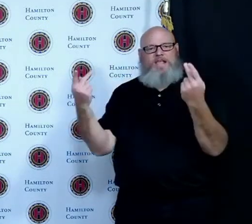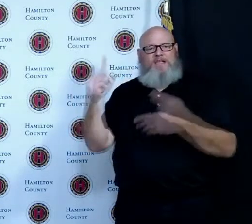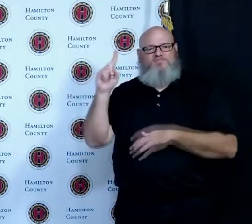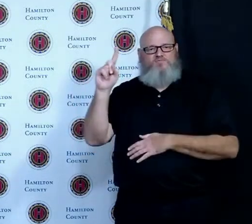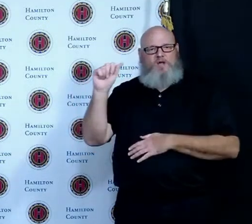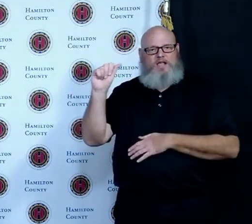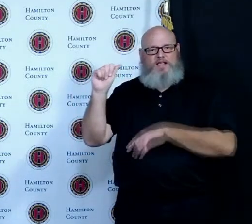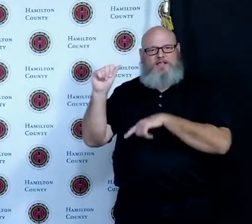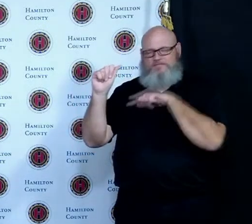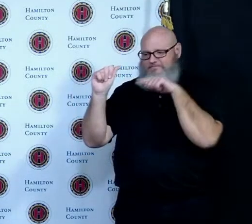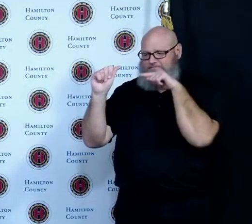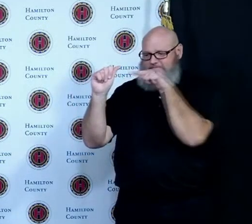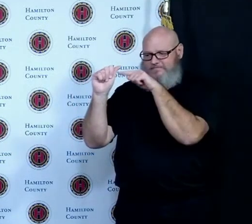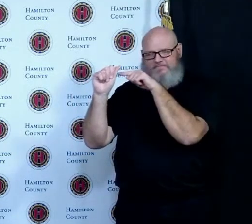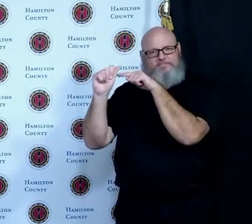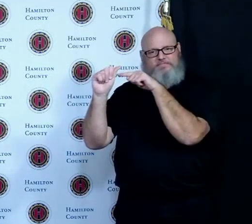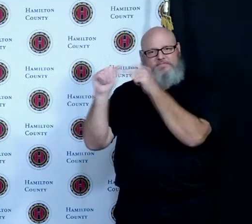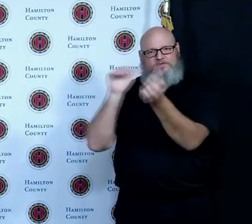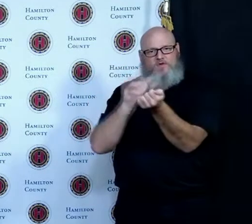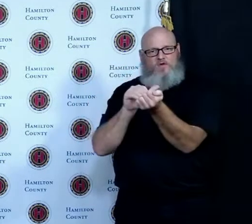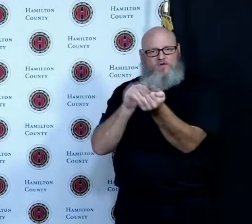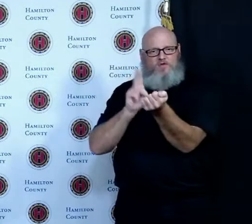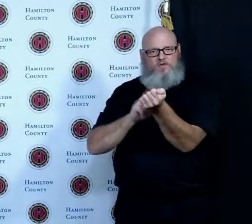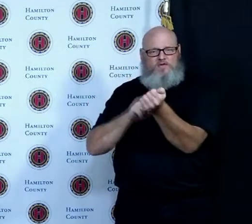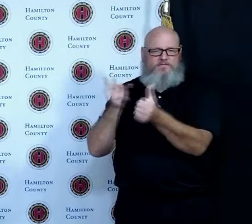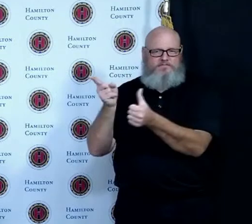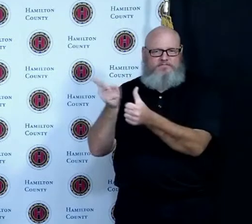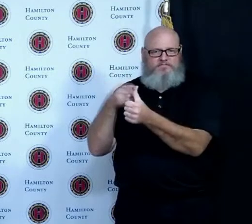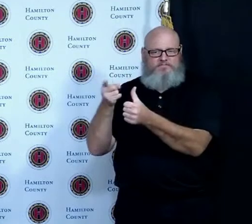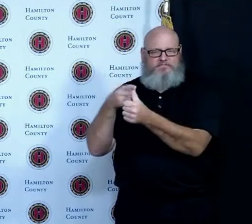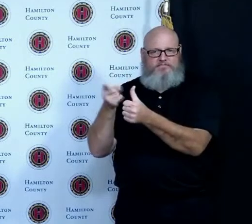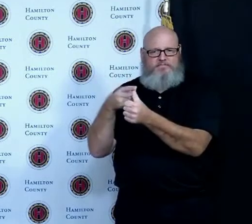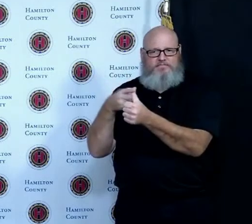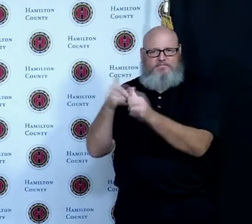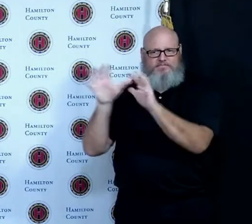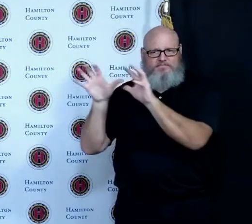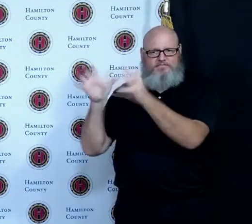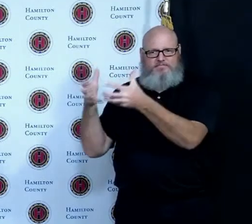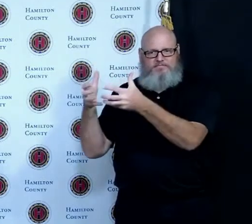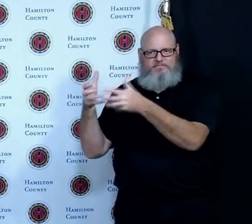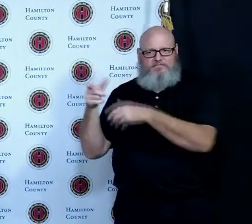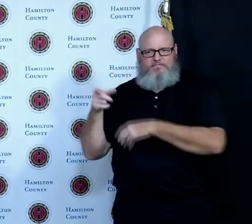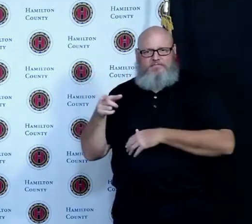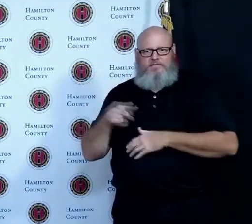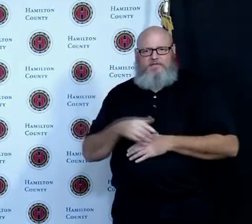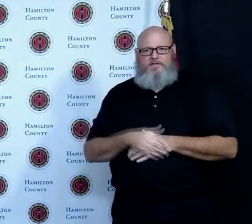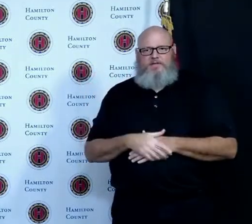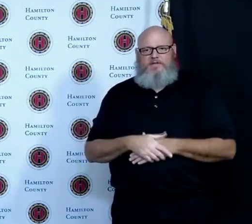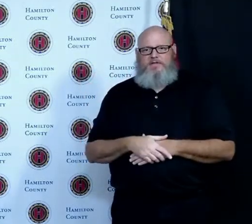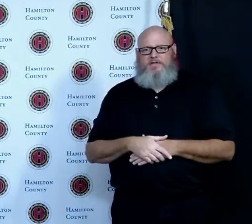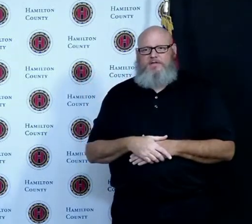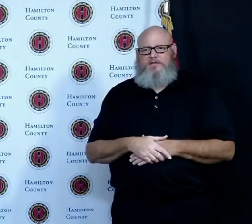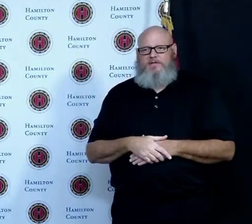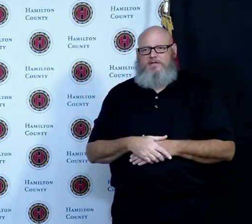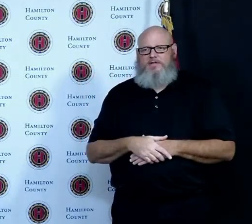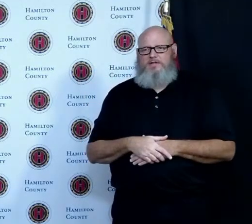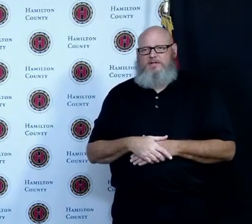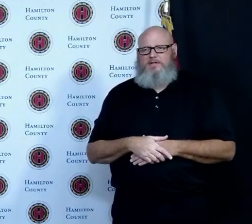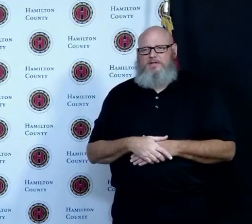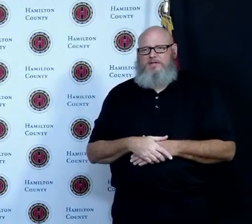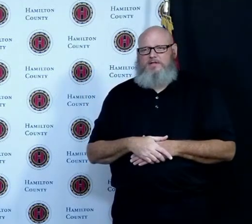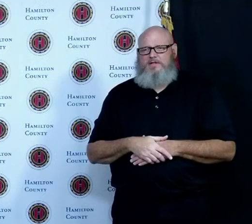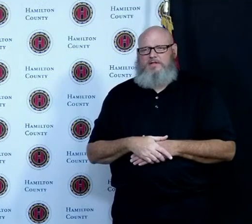dose goes to waste all right and is anybody aware of any kind of you know you talked